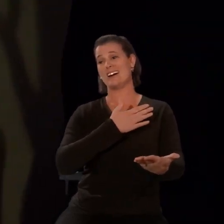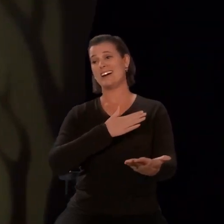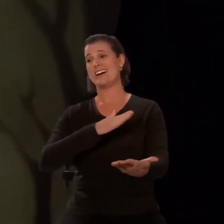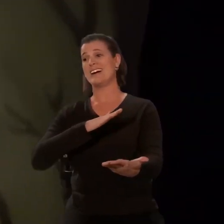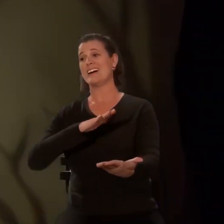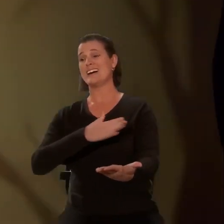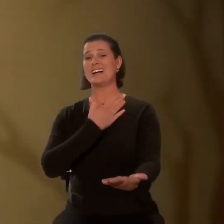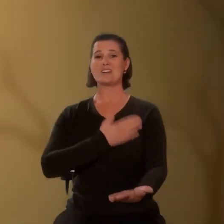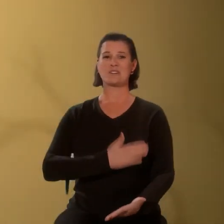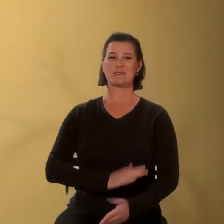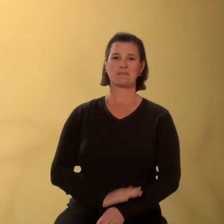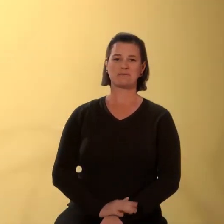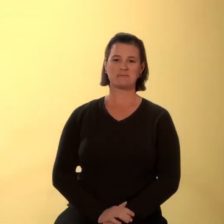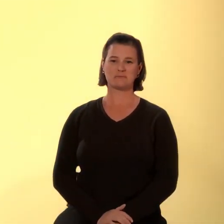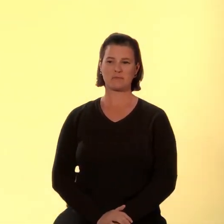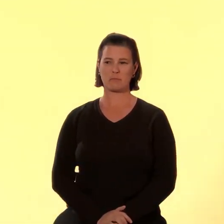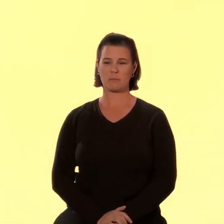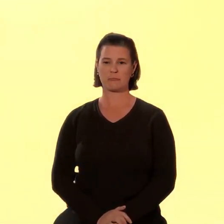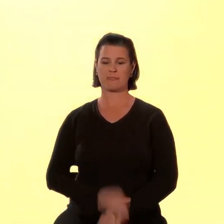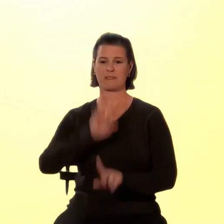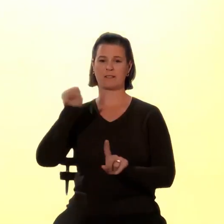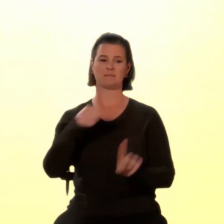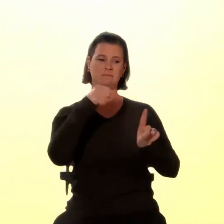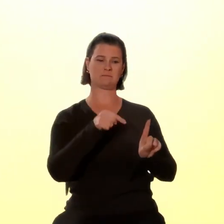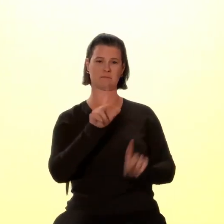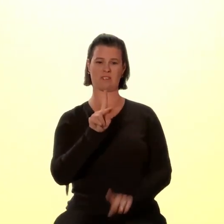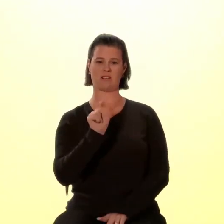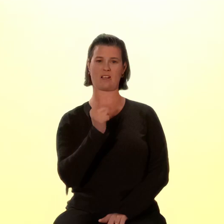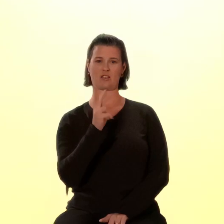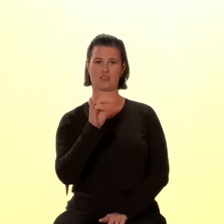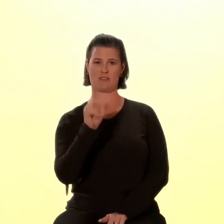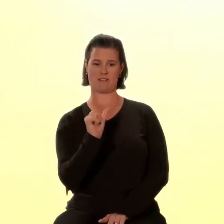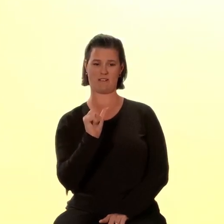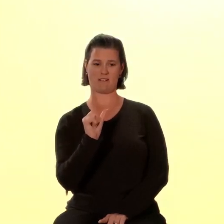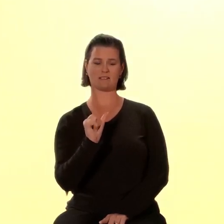(stops singing) [Brom] Back to Katrina Van Tassel, one of Ichabod's singing students,